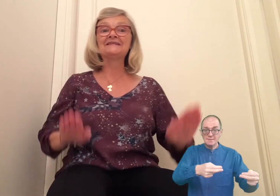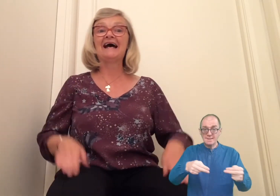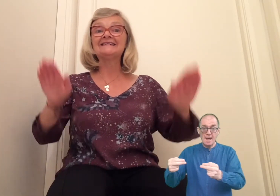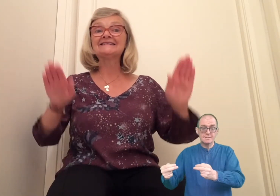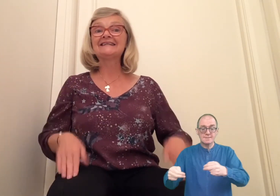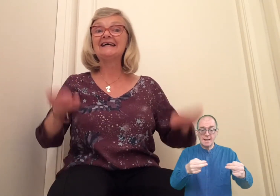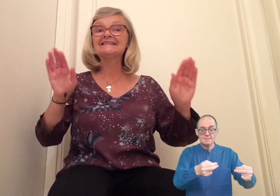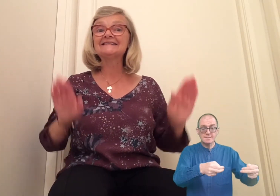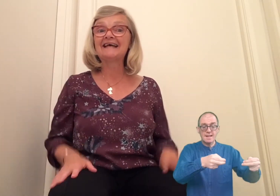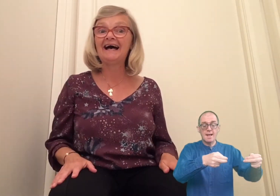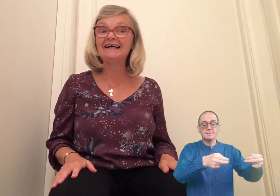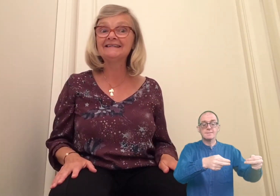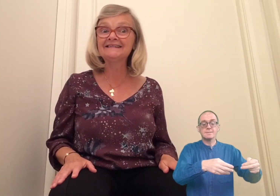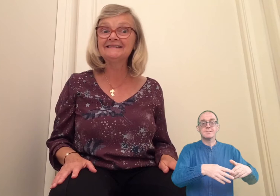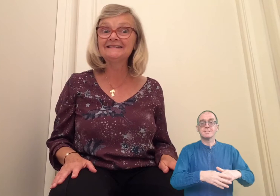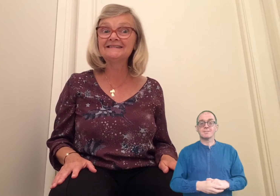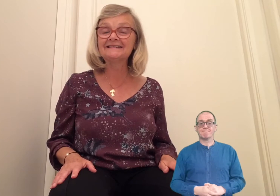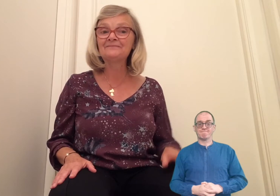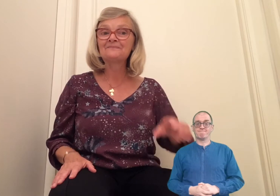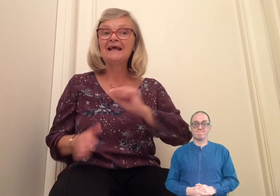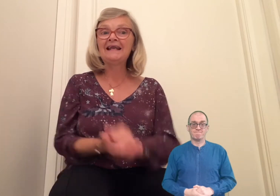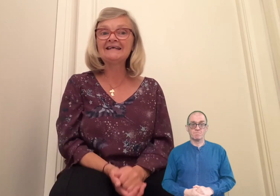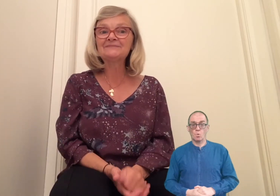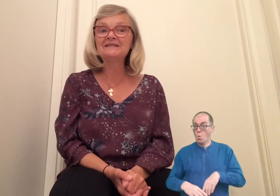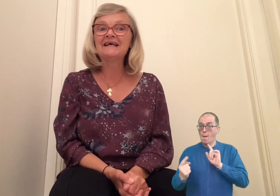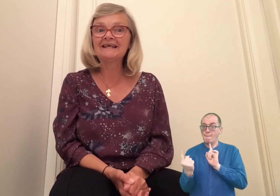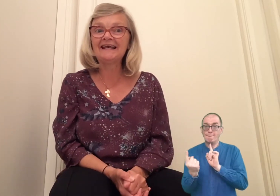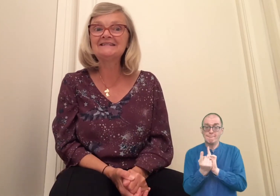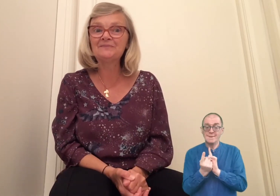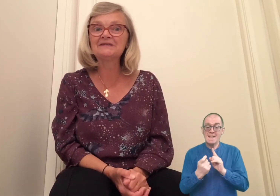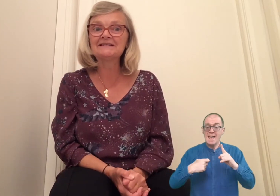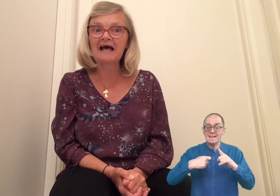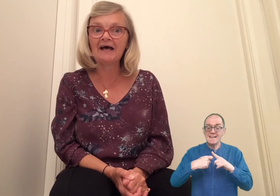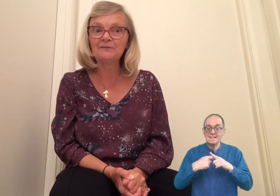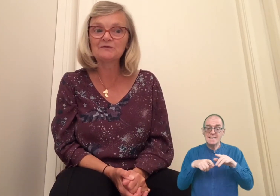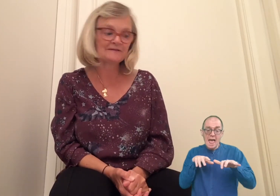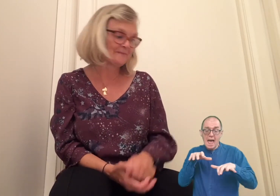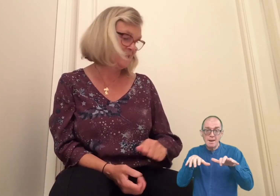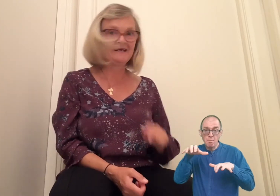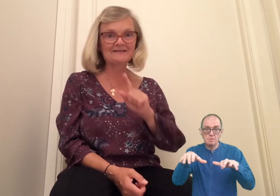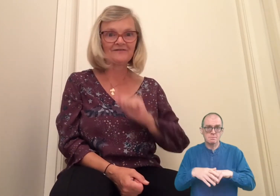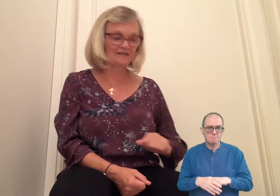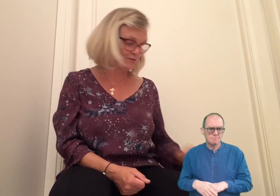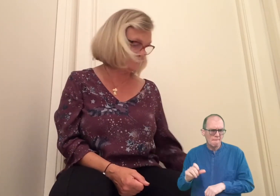Dance, dance, dance. Let's meet Katie Bairdie's animals. Here's the first one.